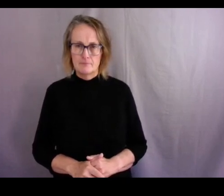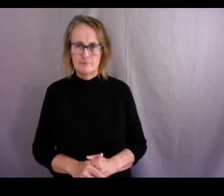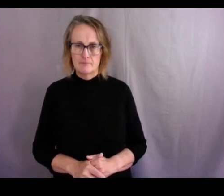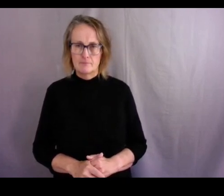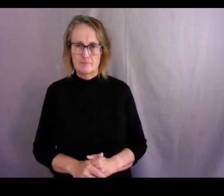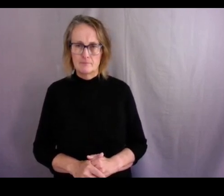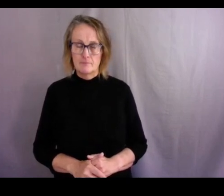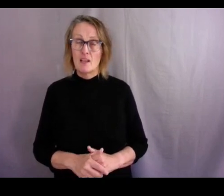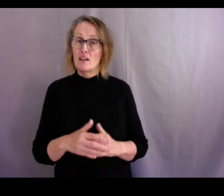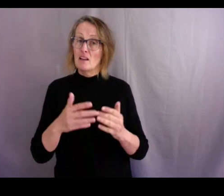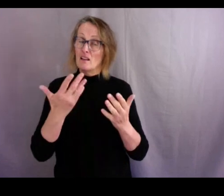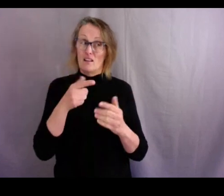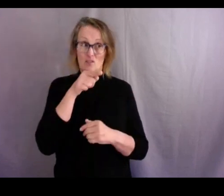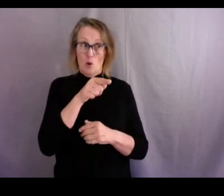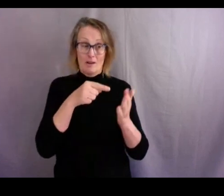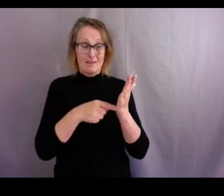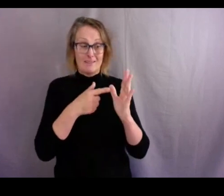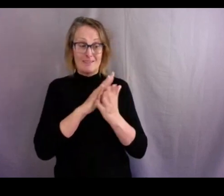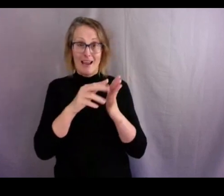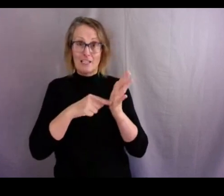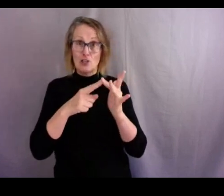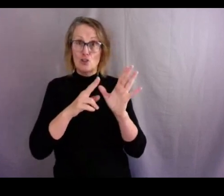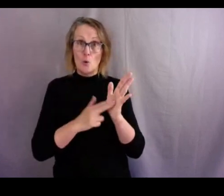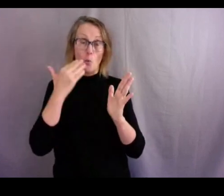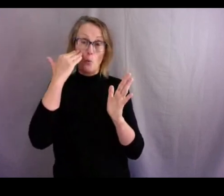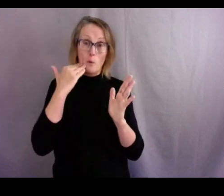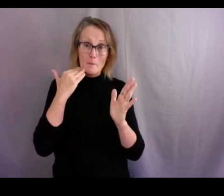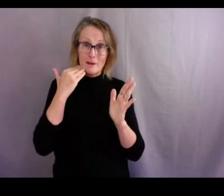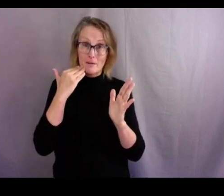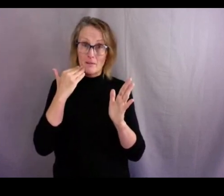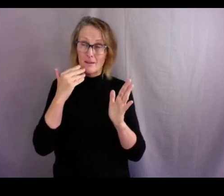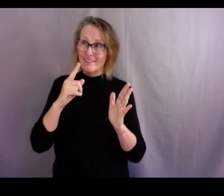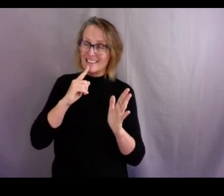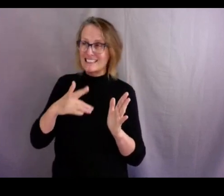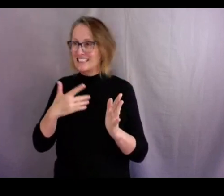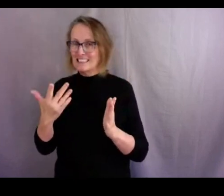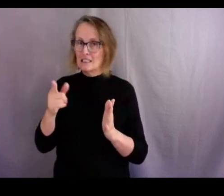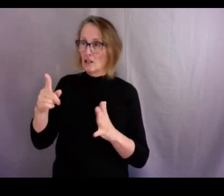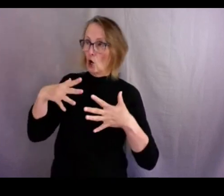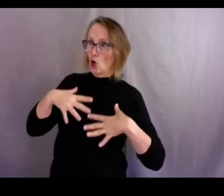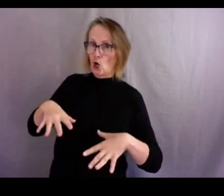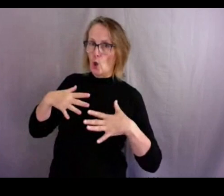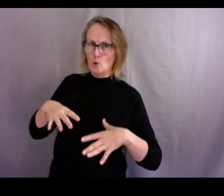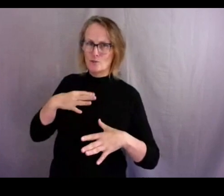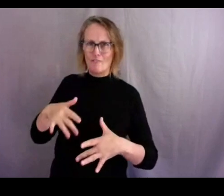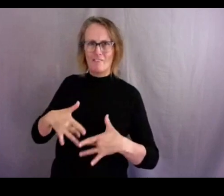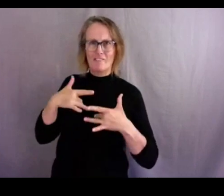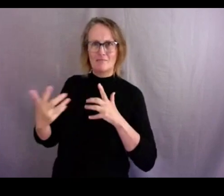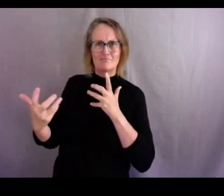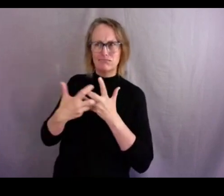I think it's not just an incidental observation, the women were oppressed by missionaries